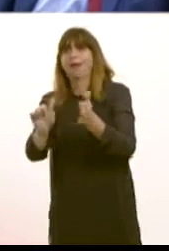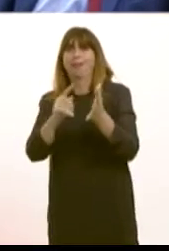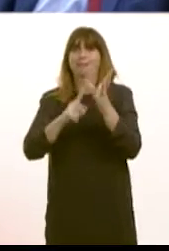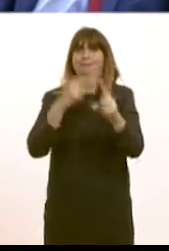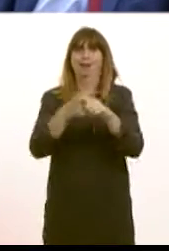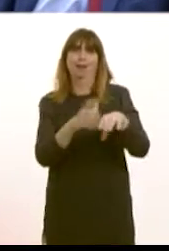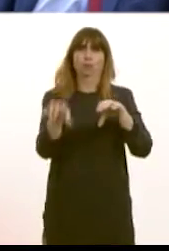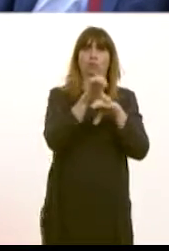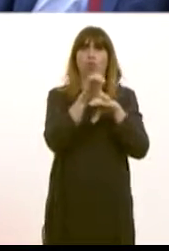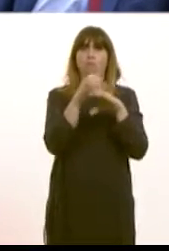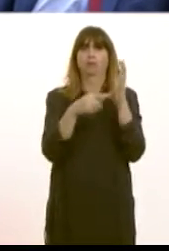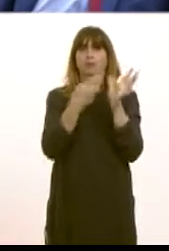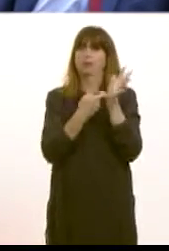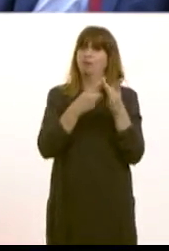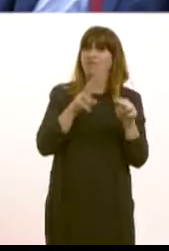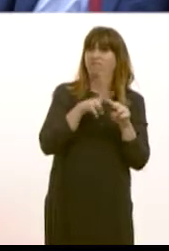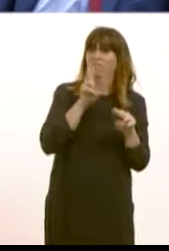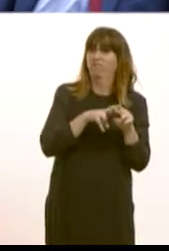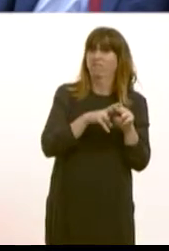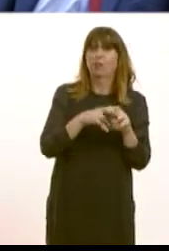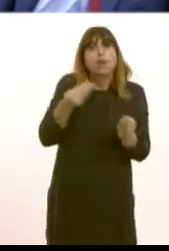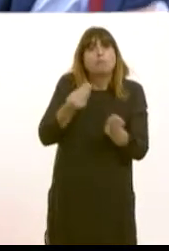Anything that increases the price of that steel is not going to be helpful.